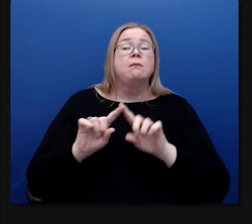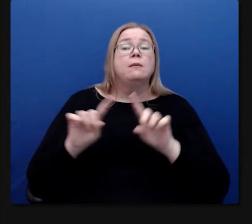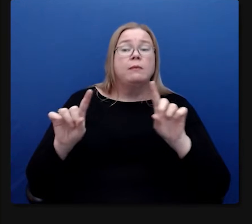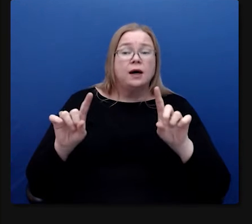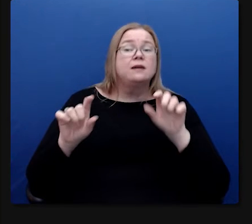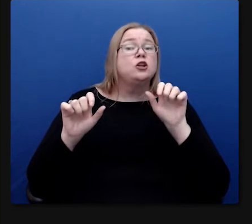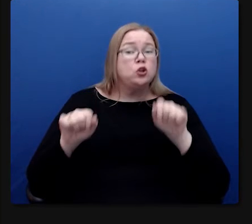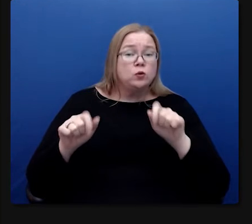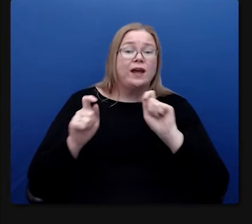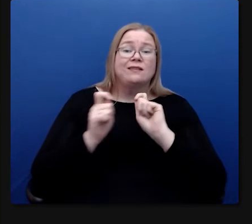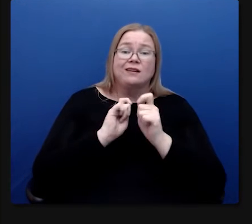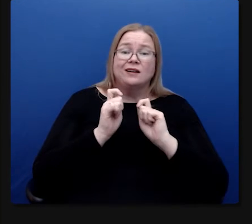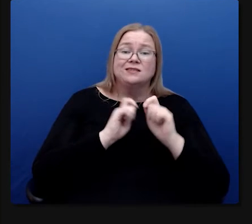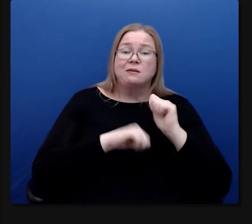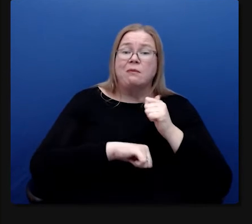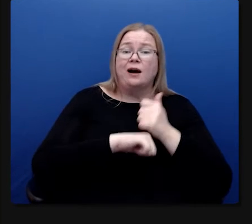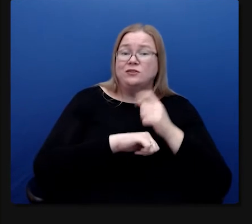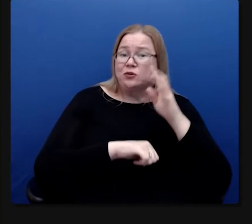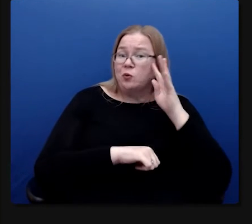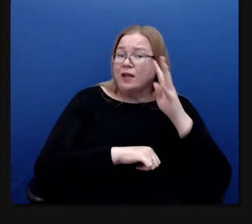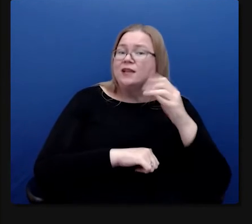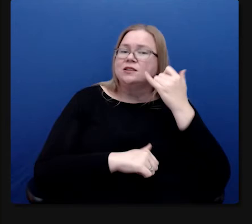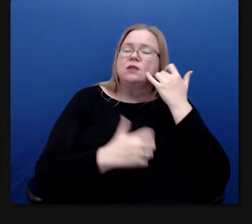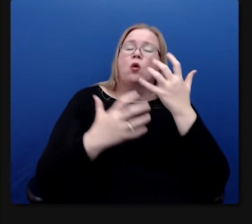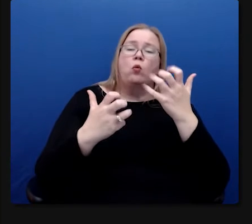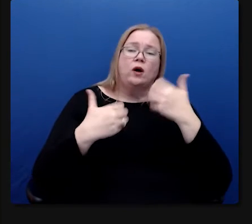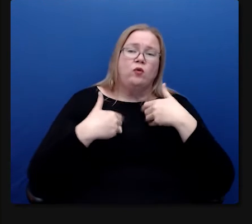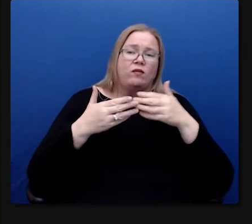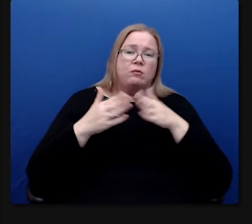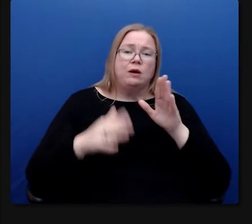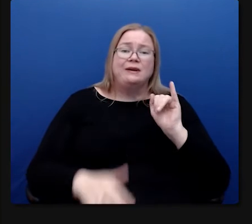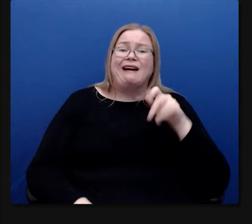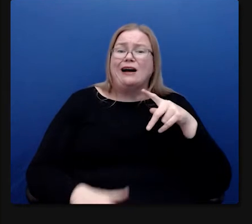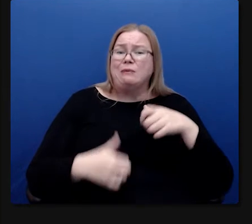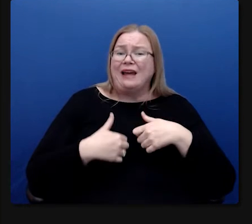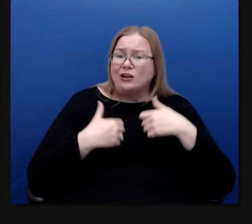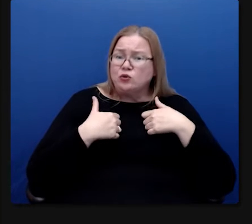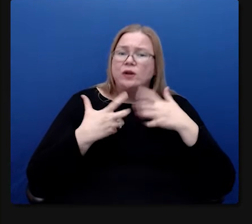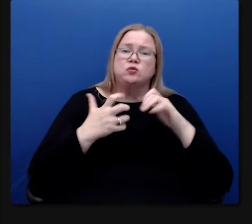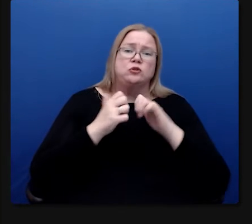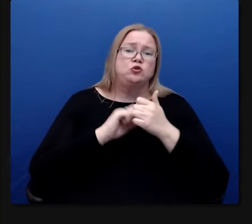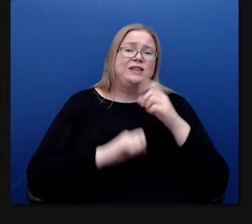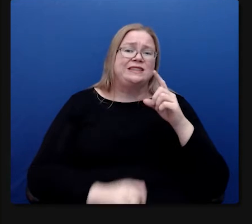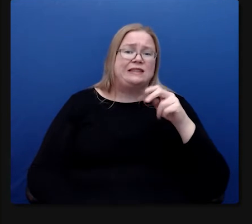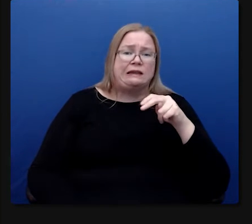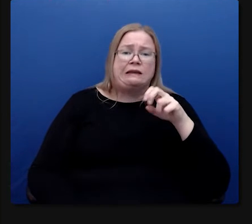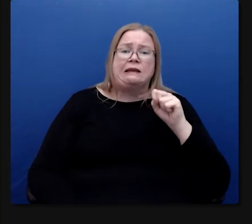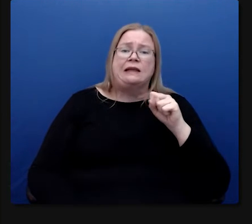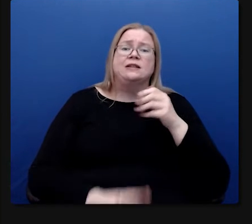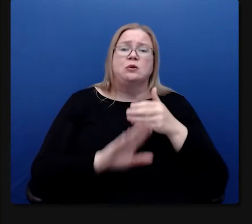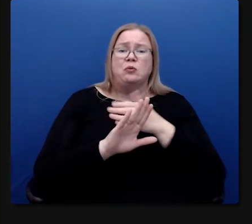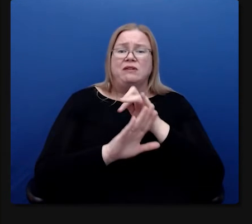But you can also customize the creation if you want to have a public IP address or if you want to change the DNS prefix of the machine.